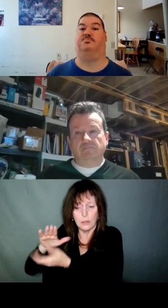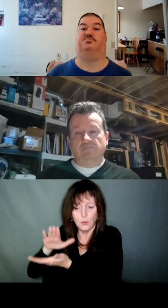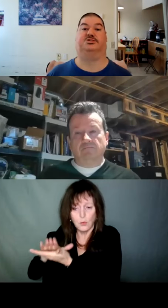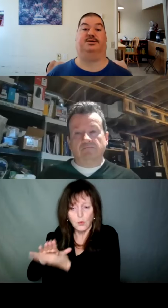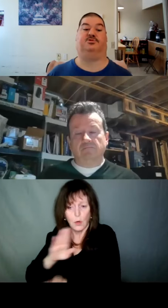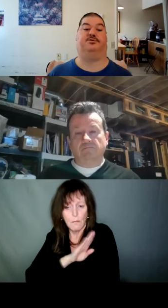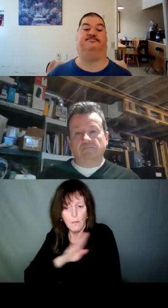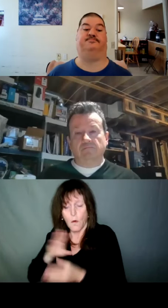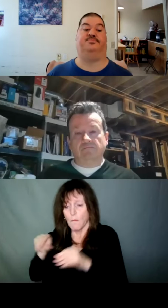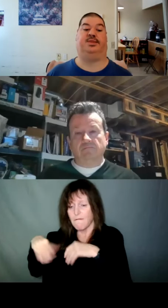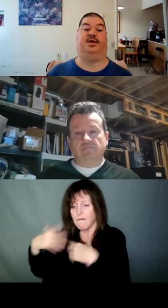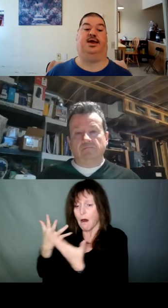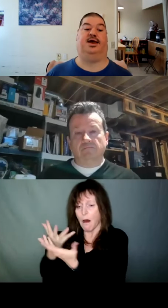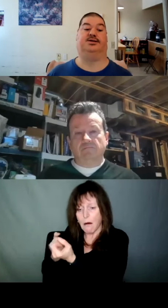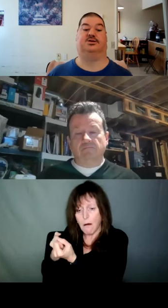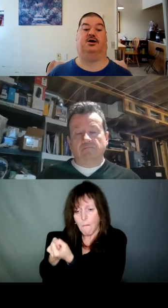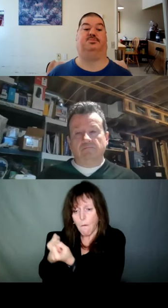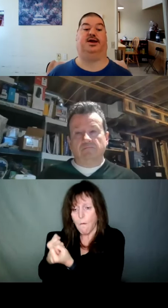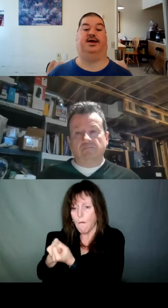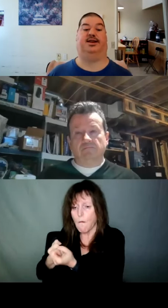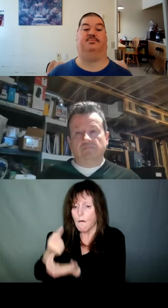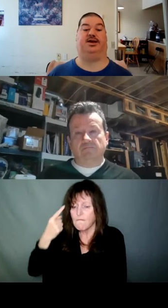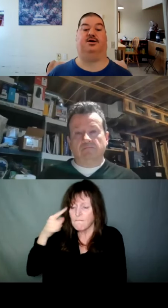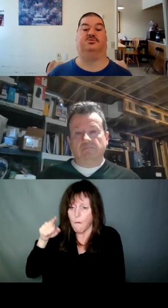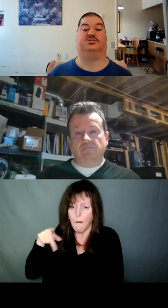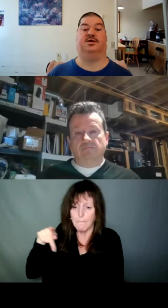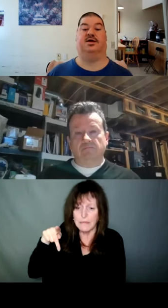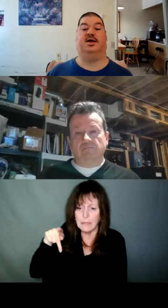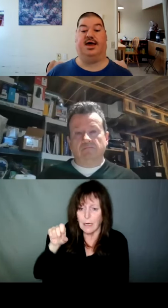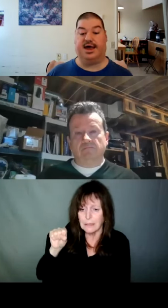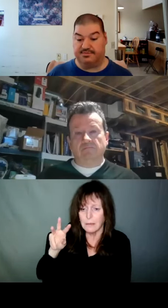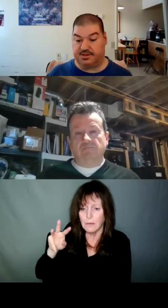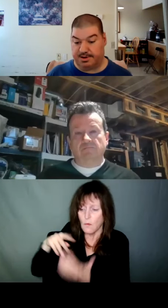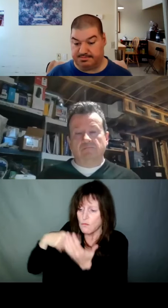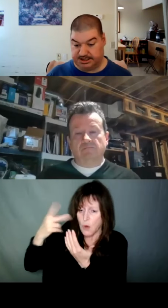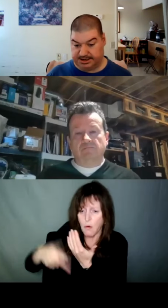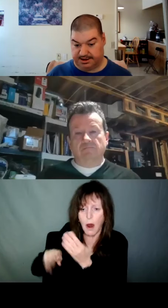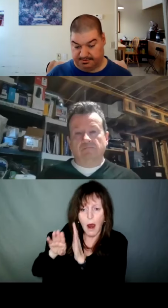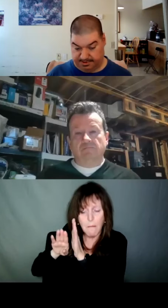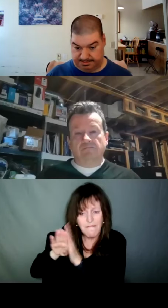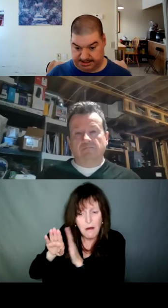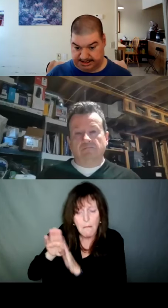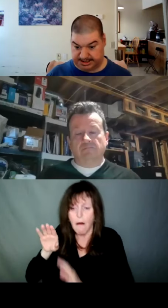at York region District school Board